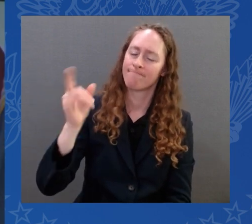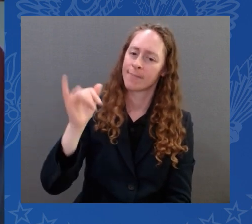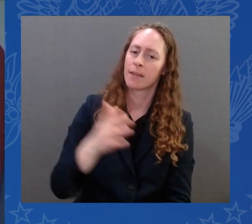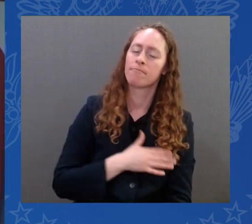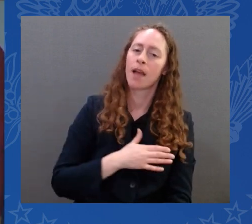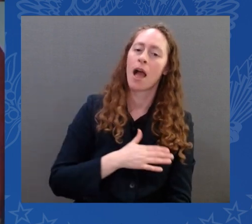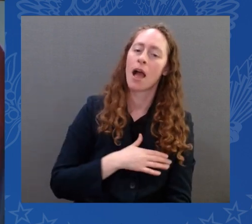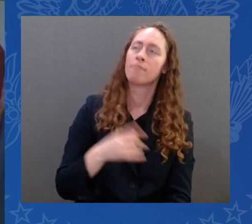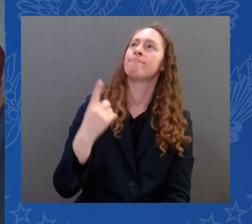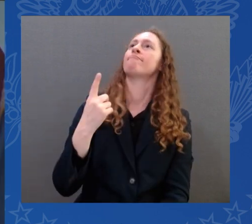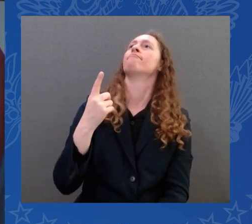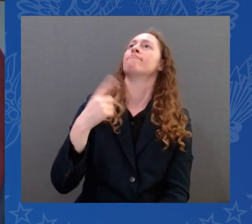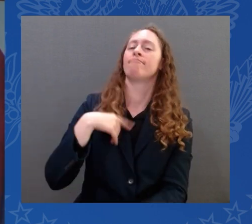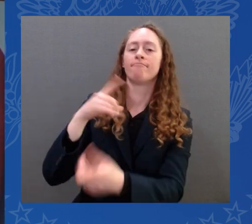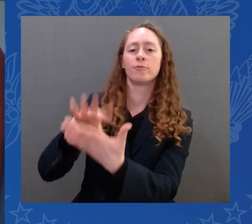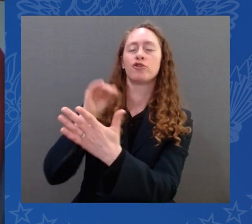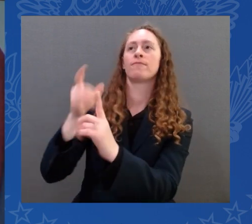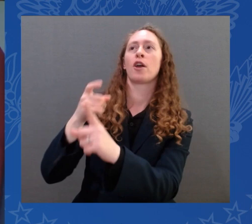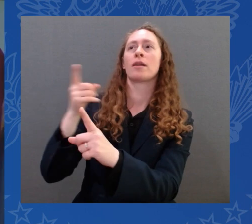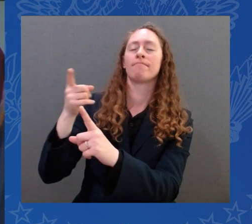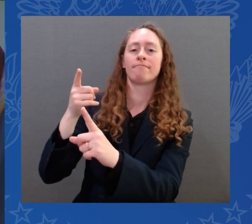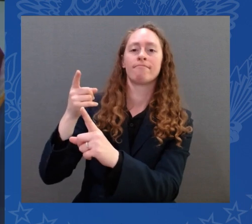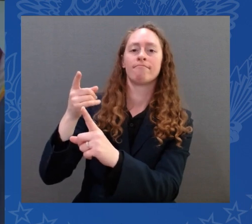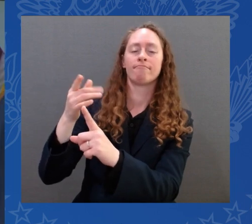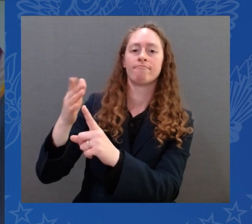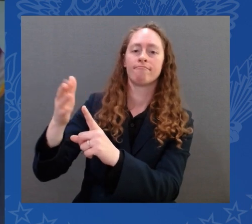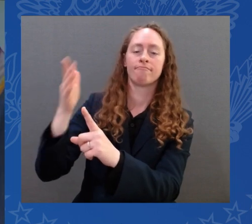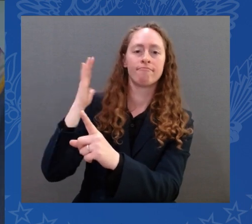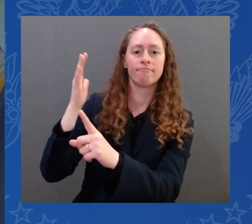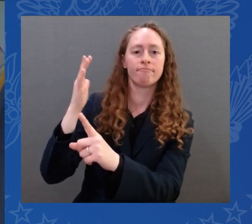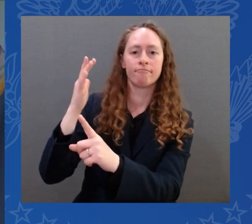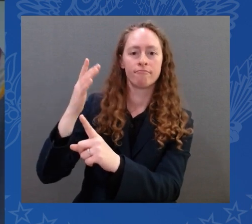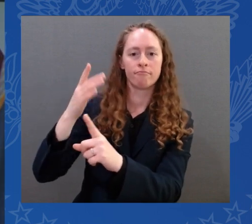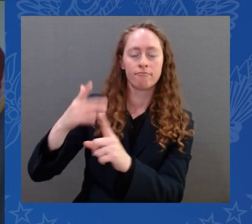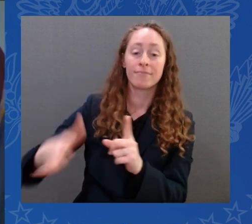Your class motto, "Not all of me shall die,"